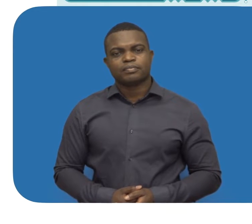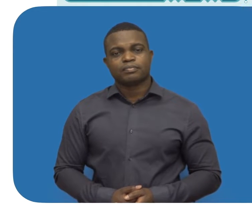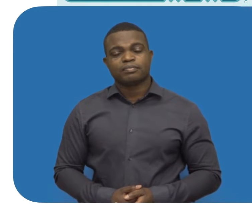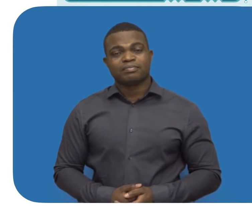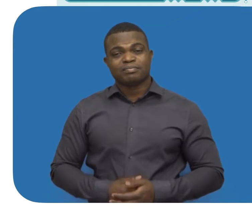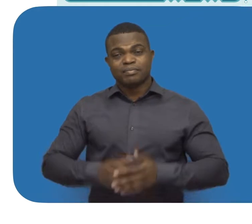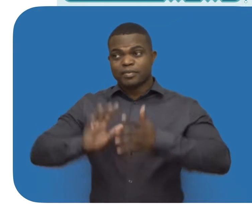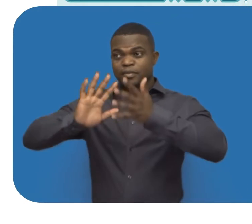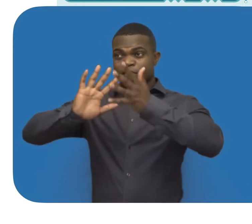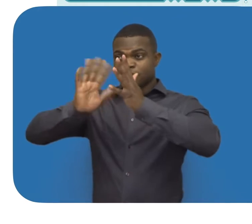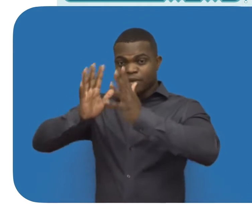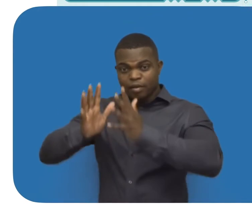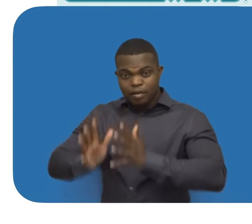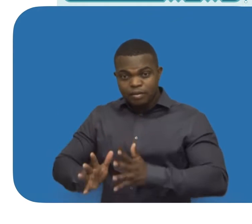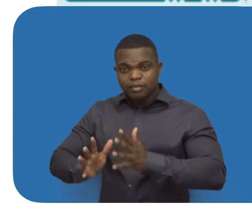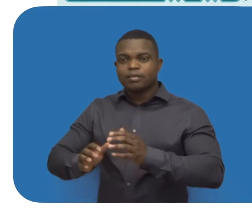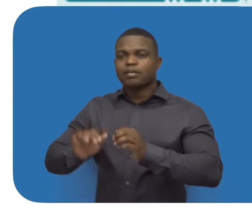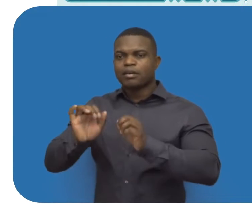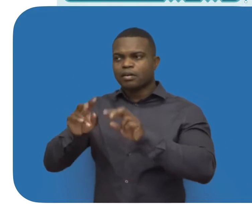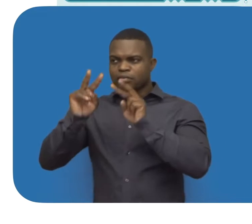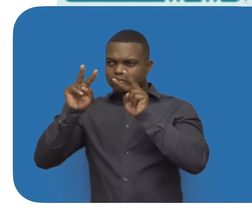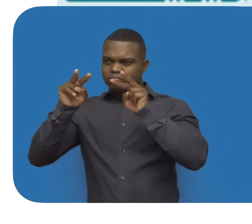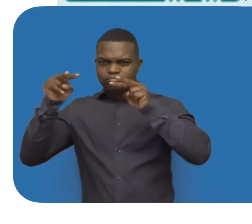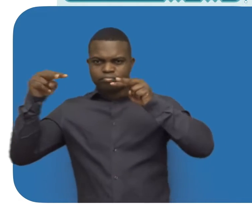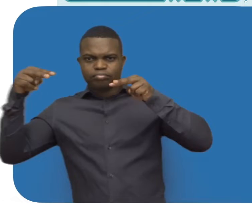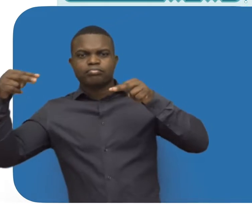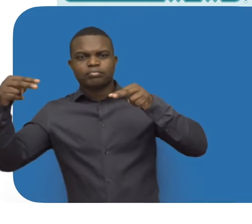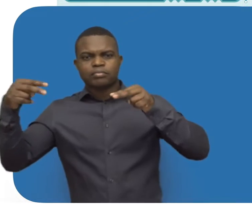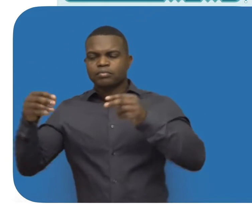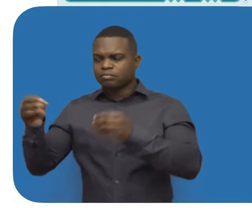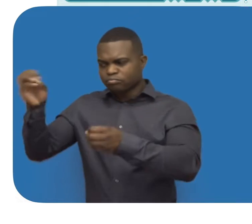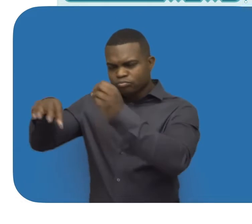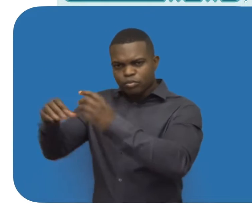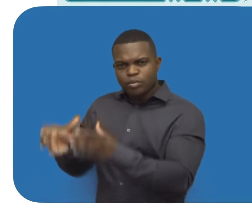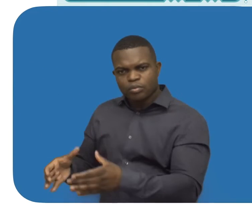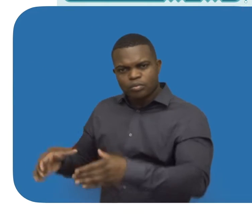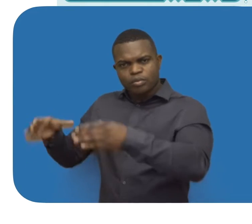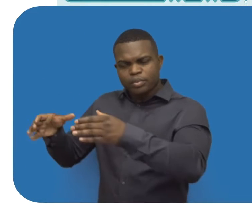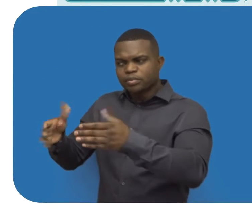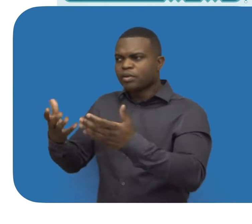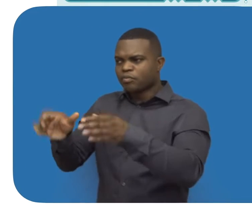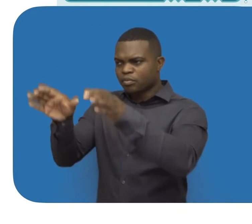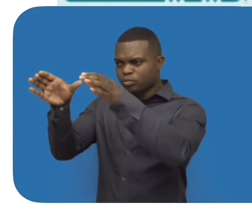For each sign you receive an overview of its corpus occurrences, grouped by sign sense,